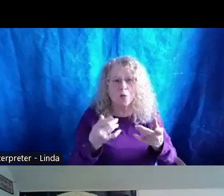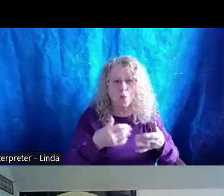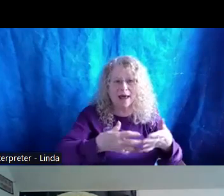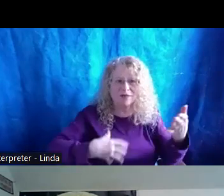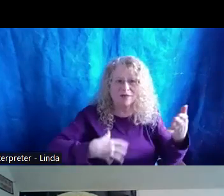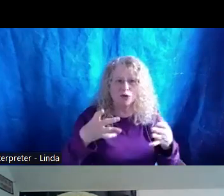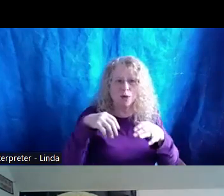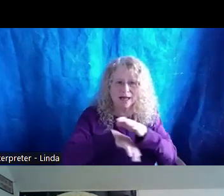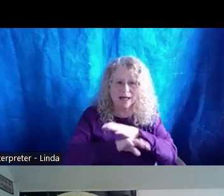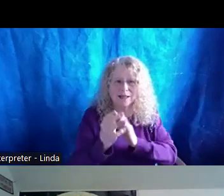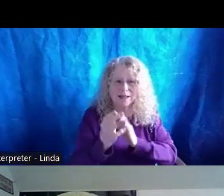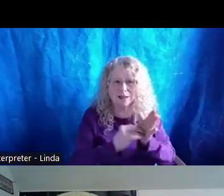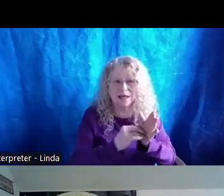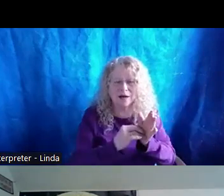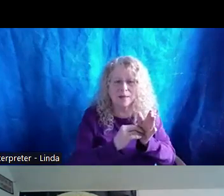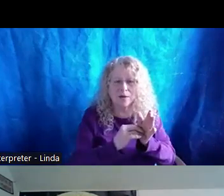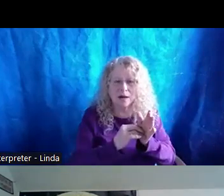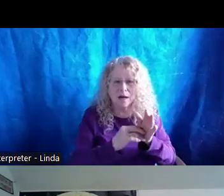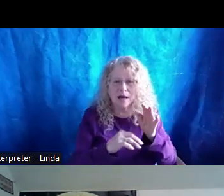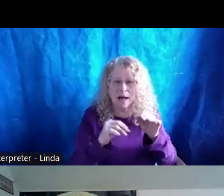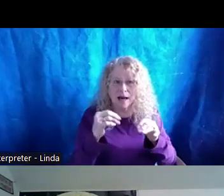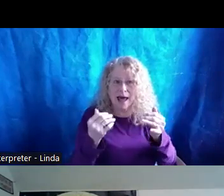CENTER IS AT 65 RIGHT NOW.